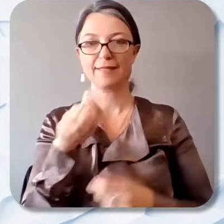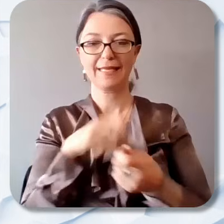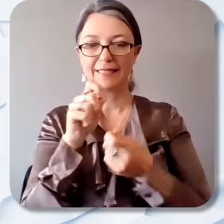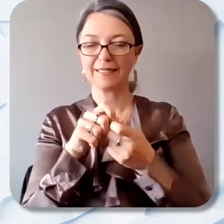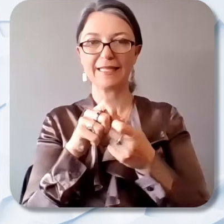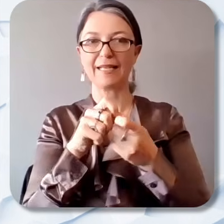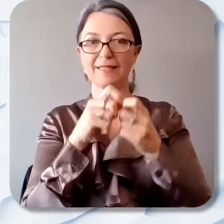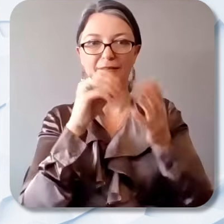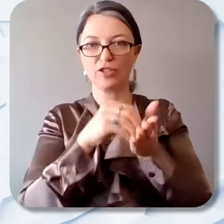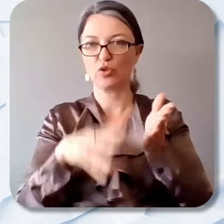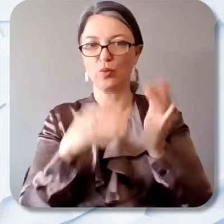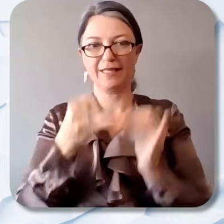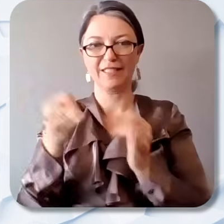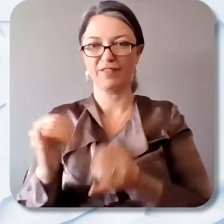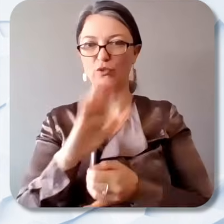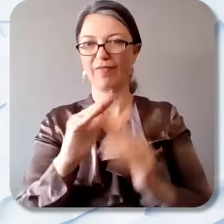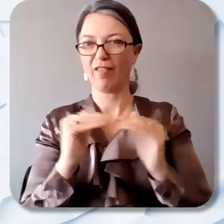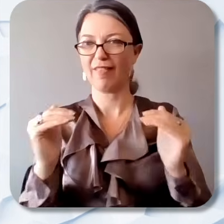You're not going to tell us which students didn't, did not.